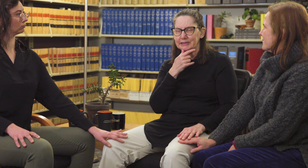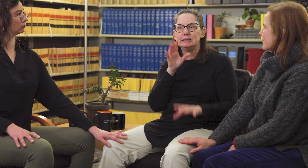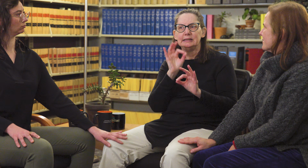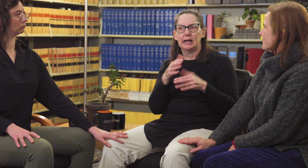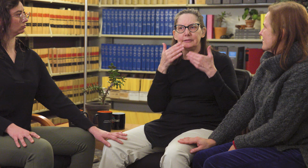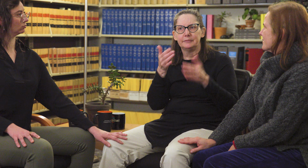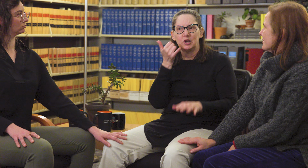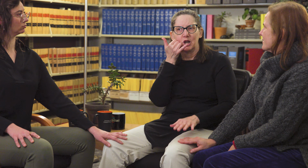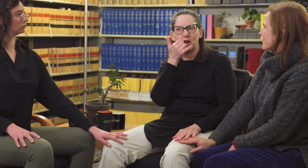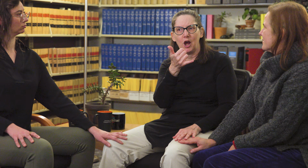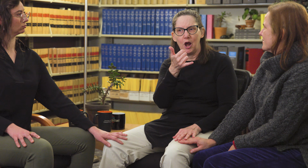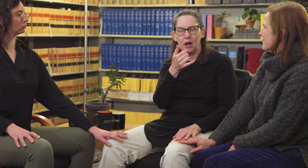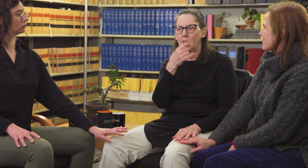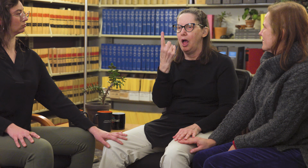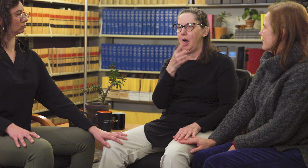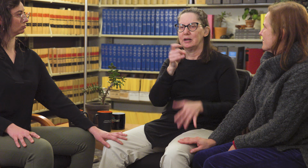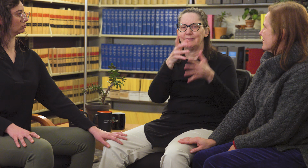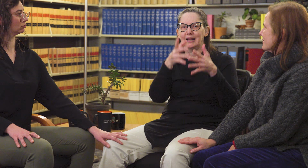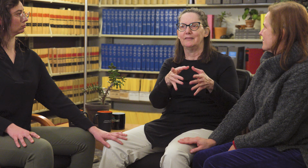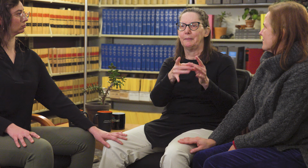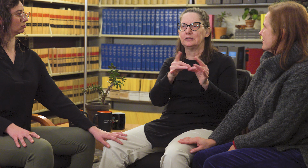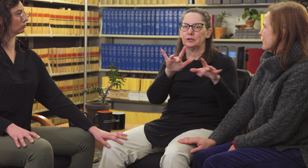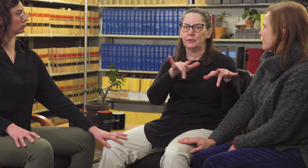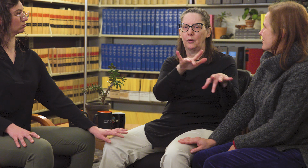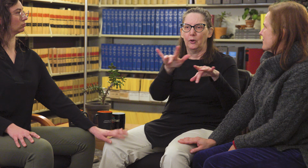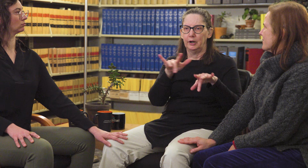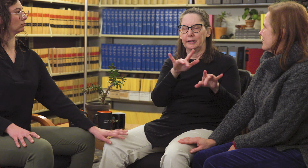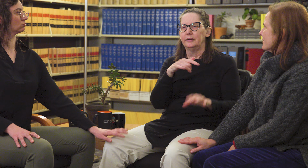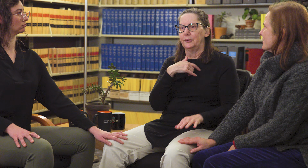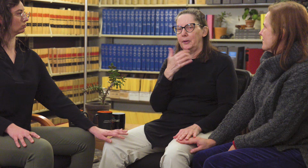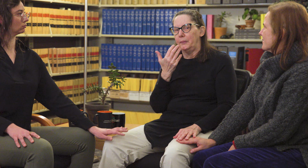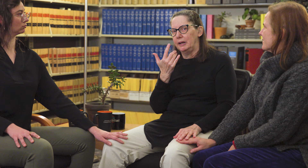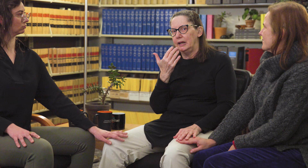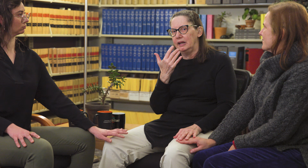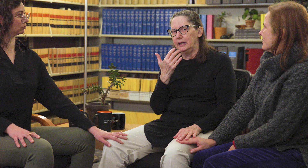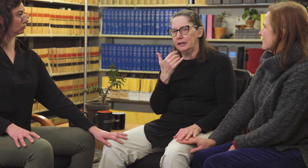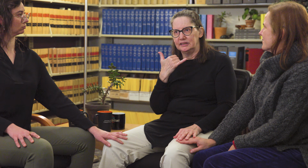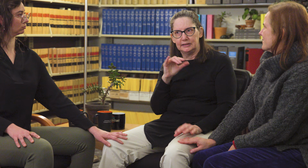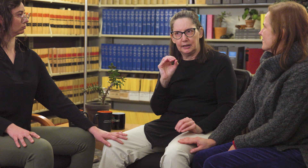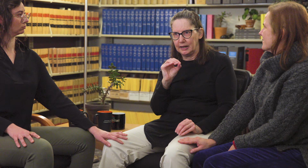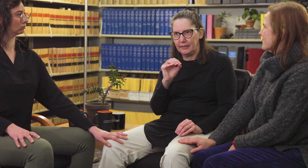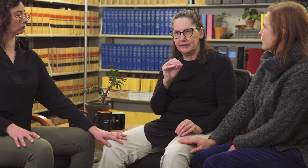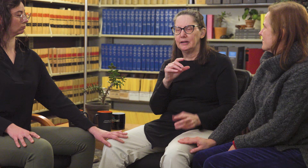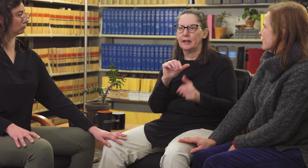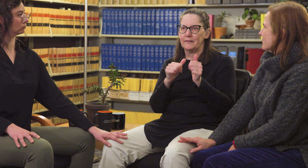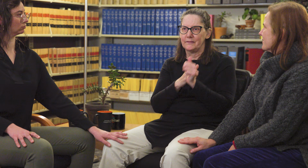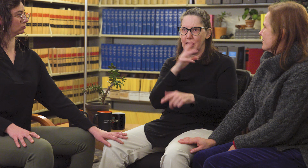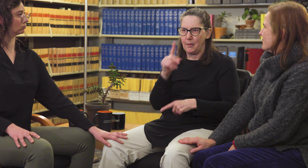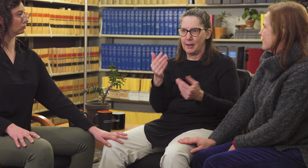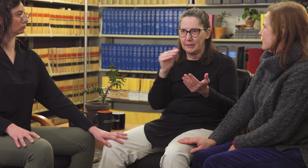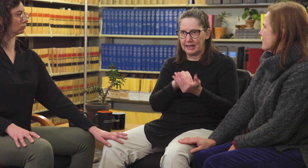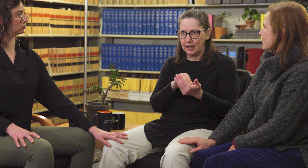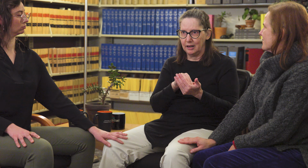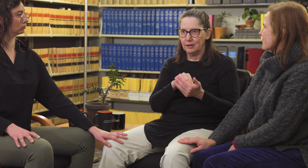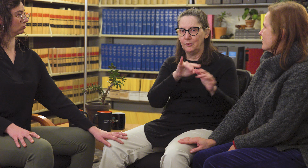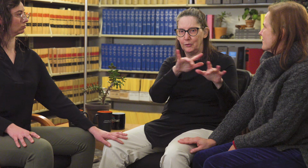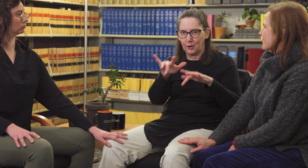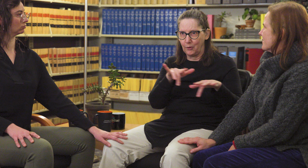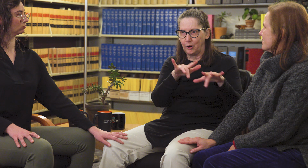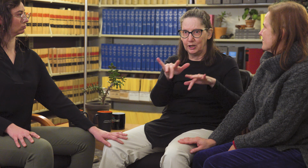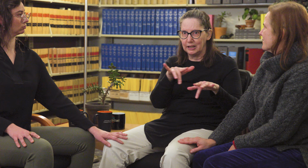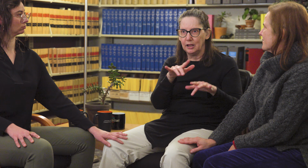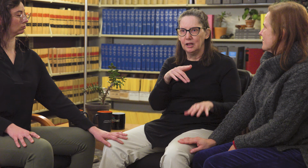I decided to call. I’d always leave a message after the recording. I’d wait awhile, still no response, so I’d follow up, and again I’d get the recording.